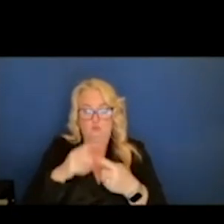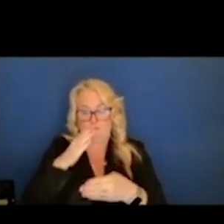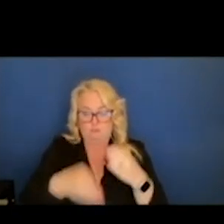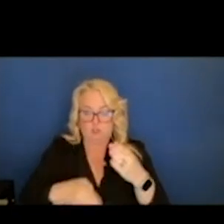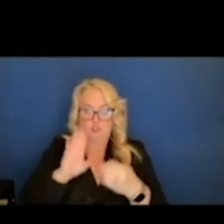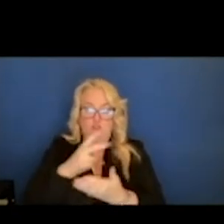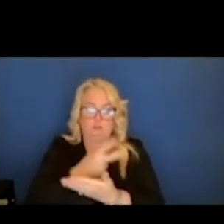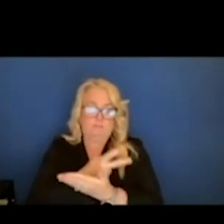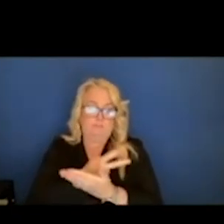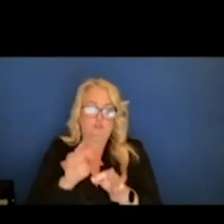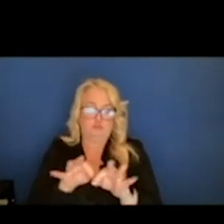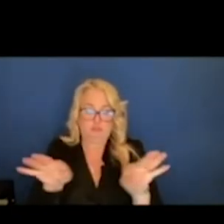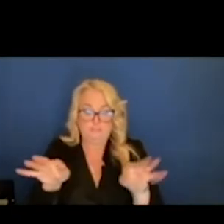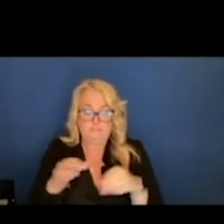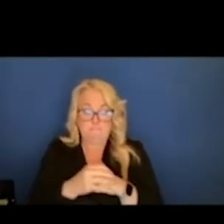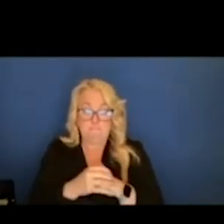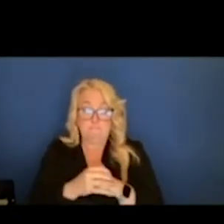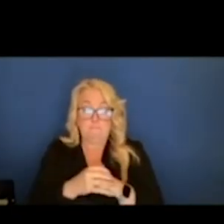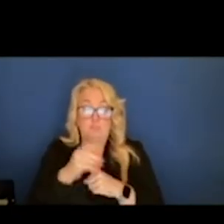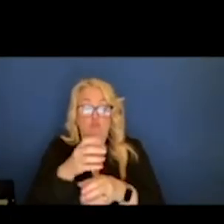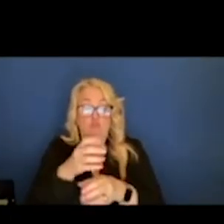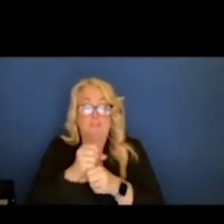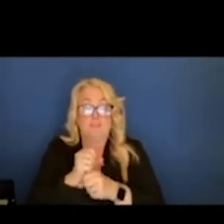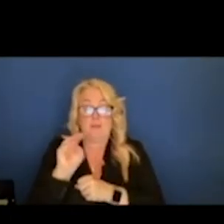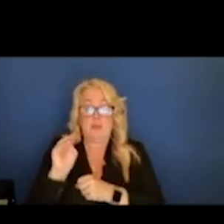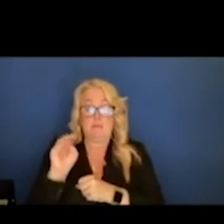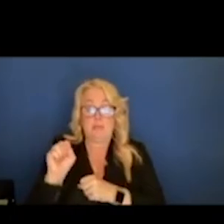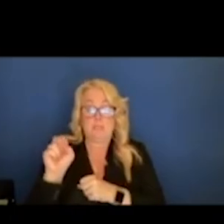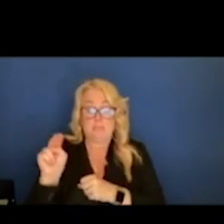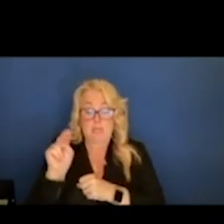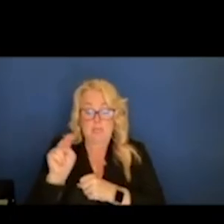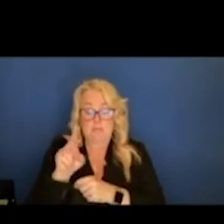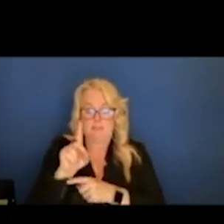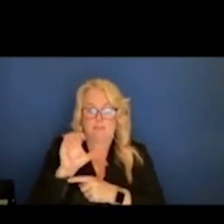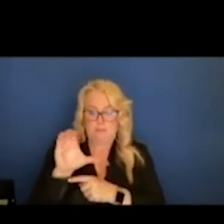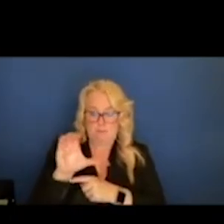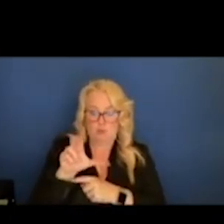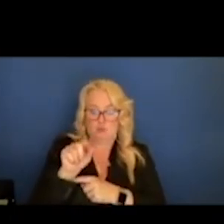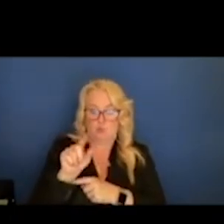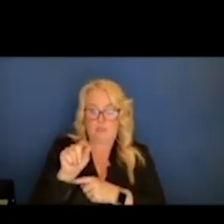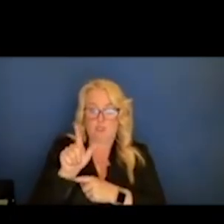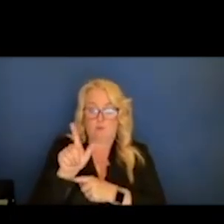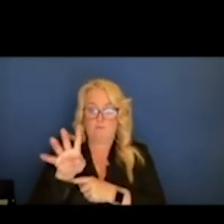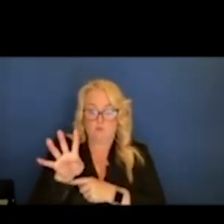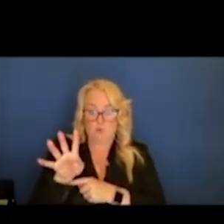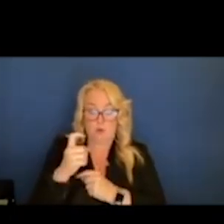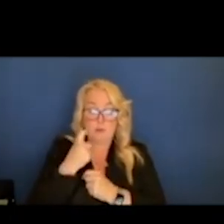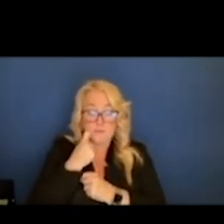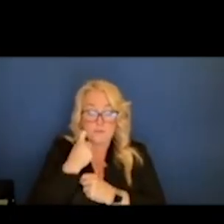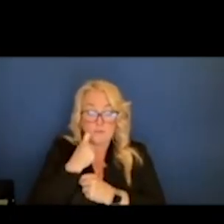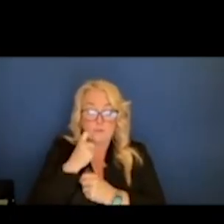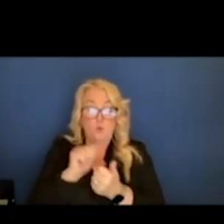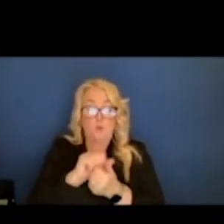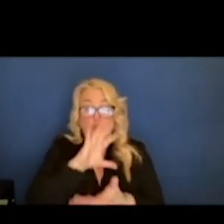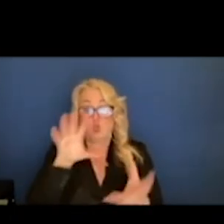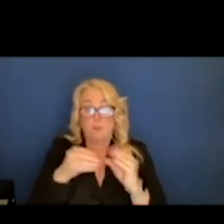her graduate degree. She obtained her MSN Degree in December 2024 with a cumulative